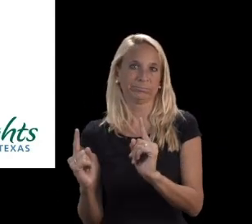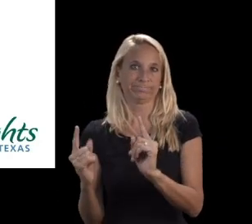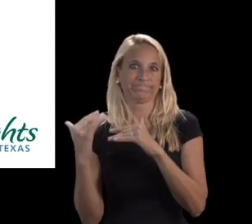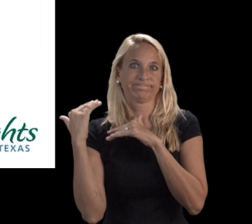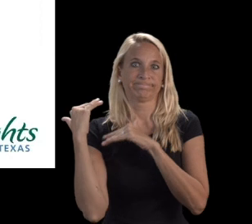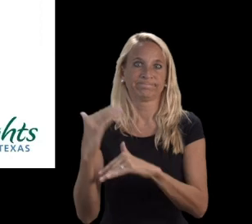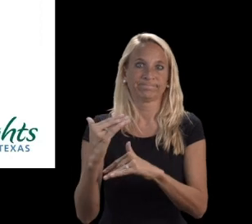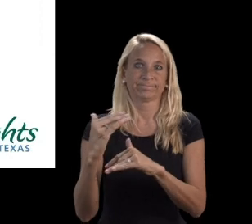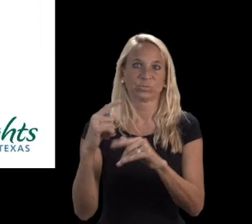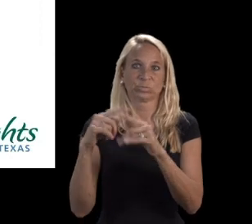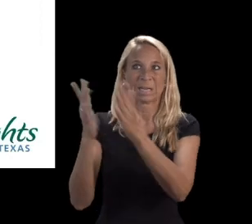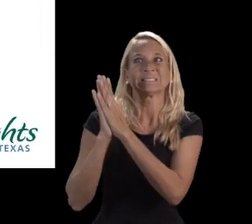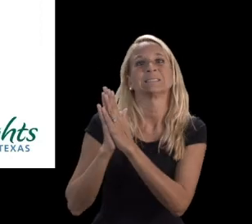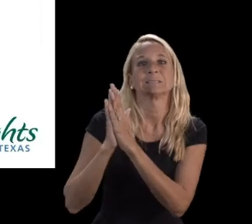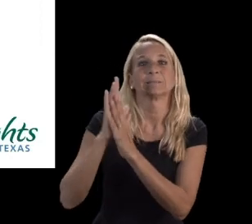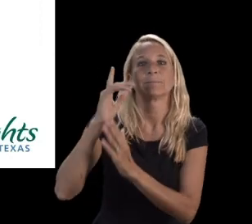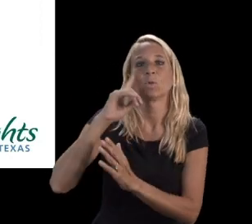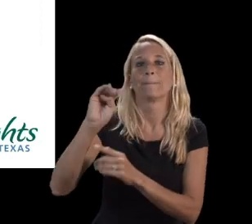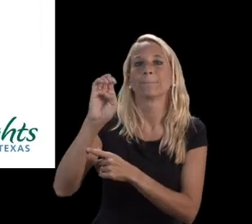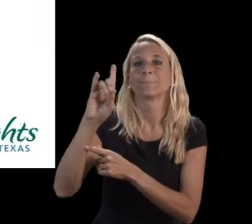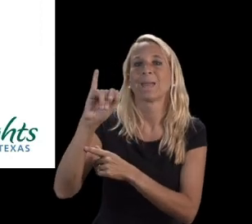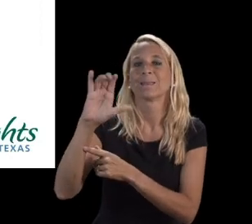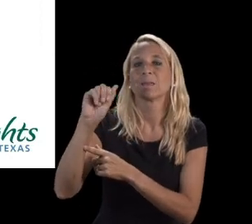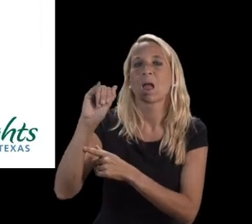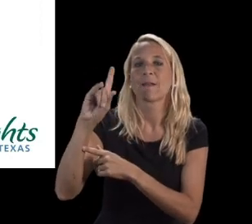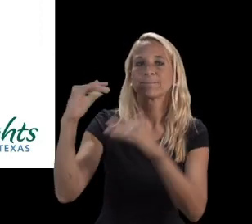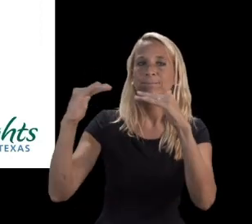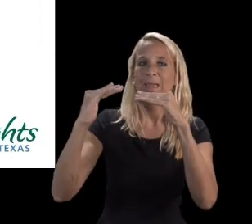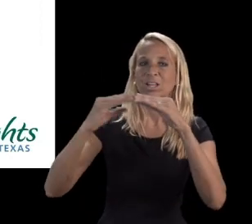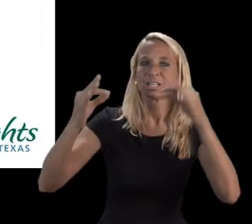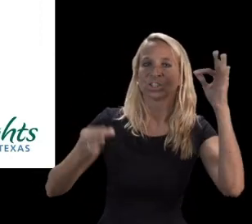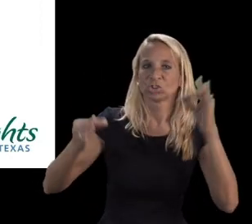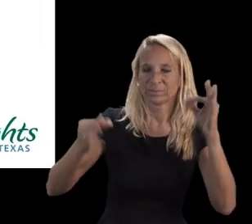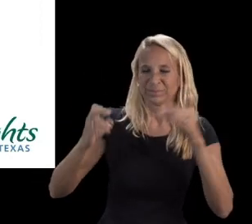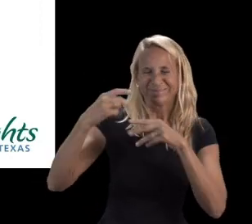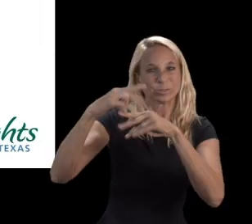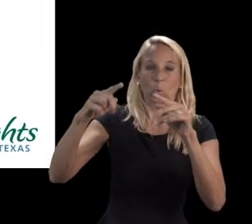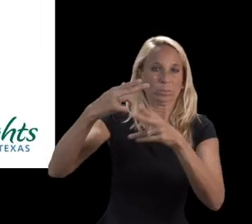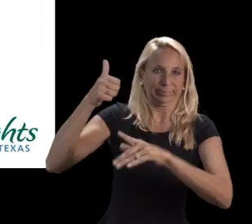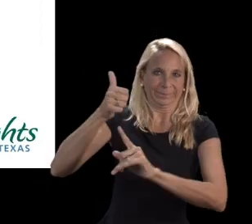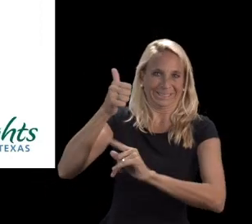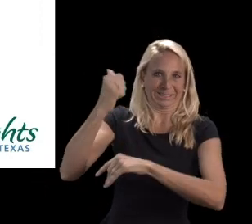that's a long time to request a Medicaid fair hearing. 10 days is a shorter window.